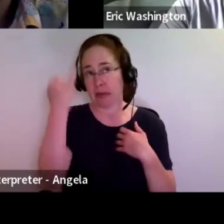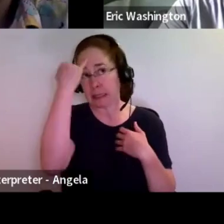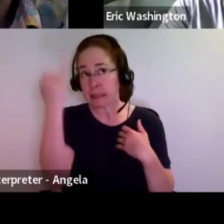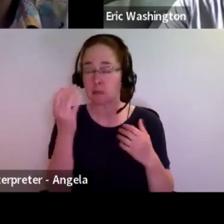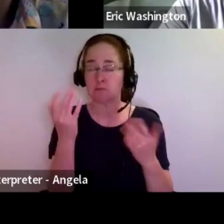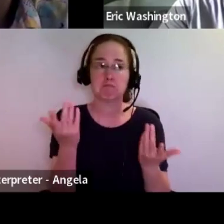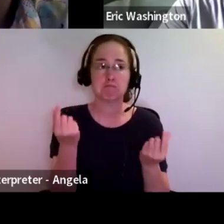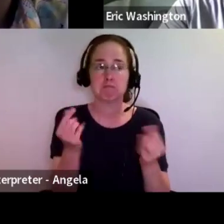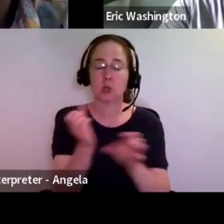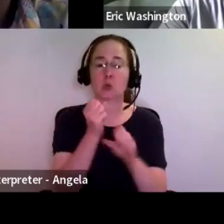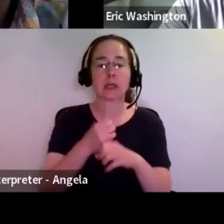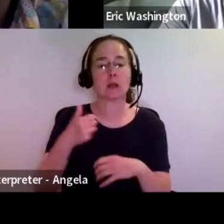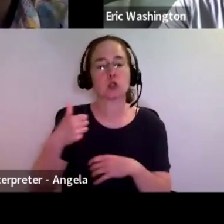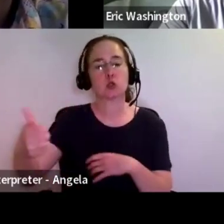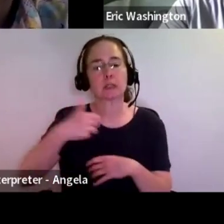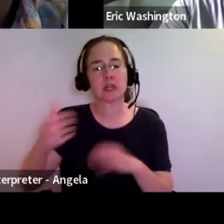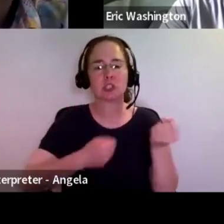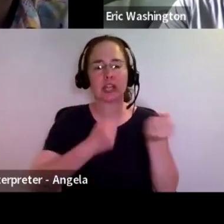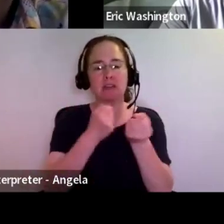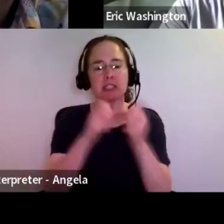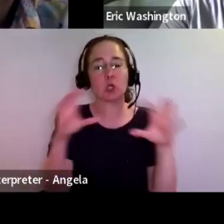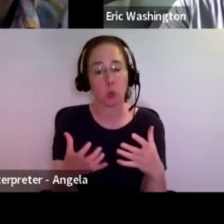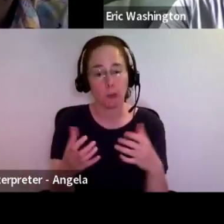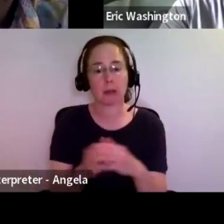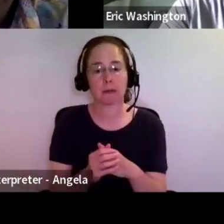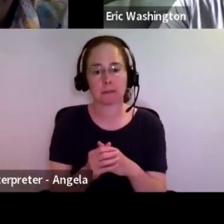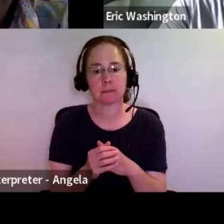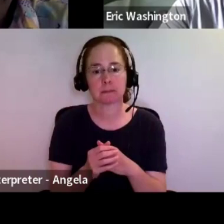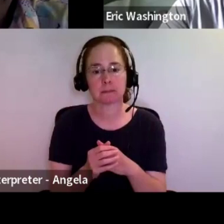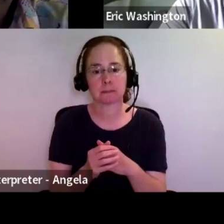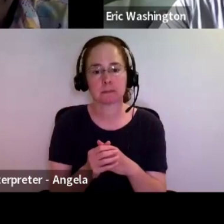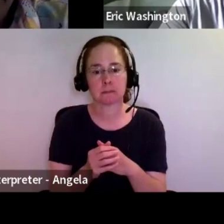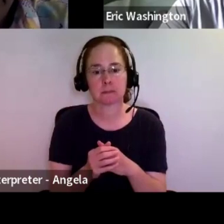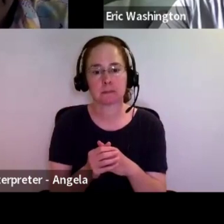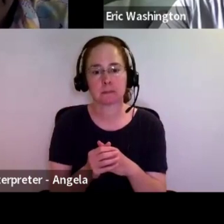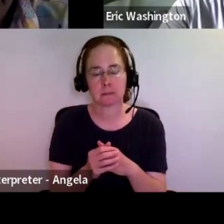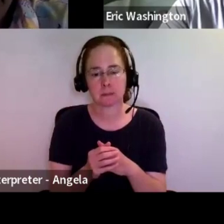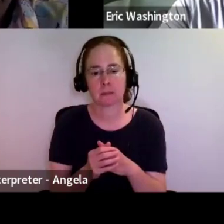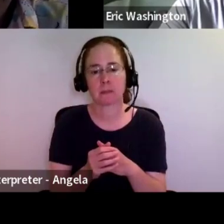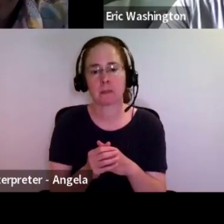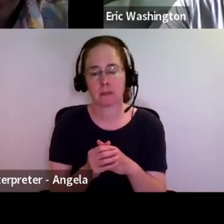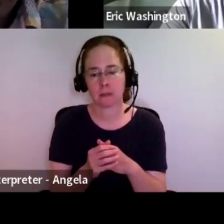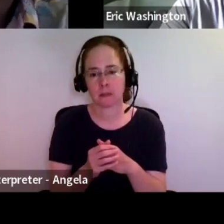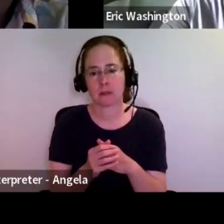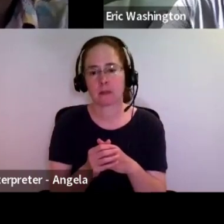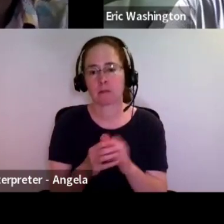of a transportation advocacy group. We have a like interest